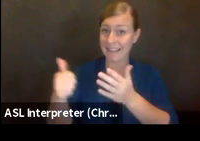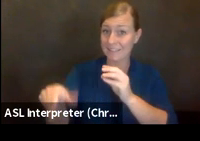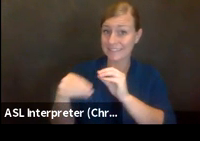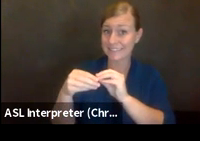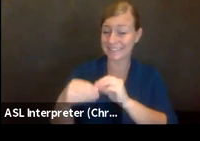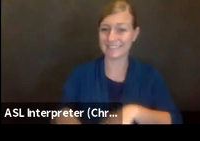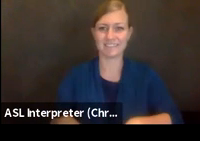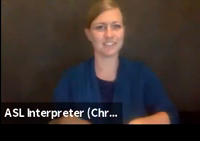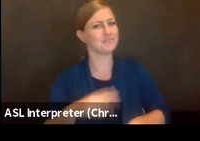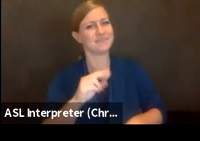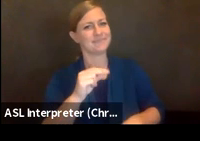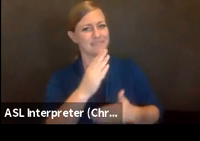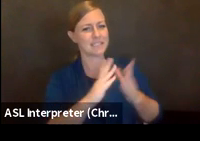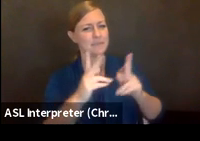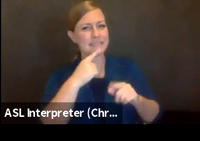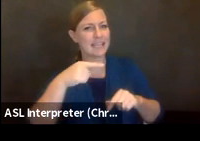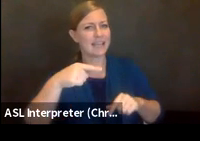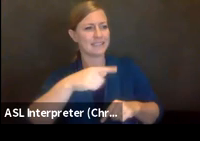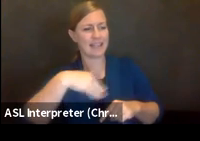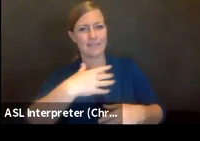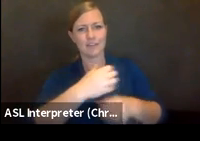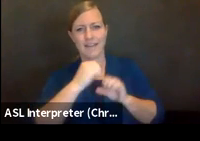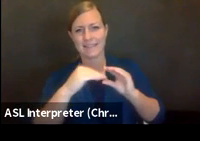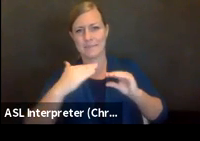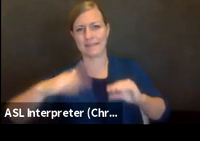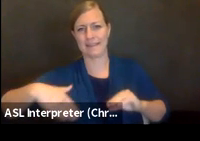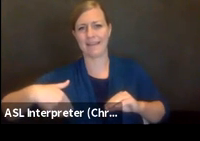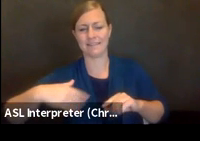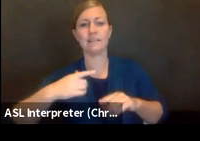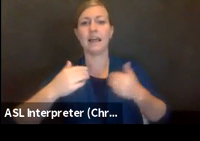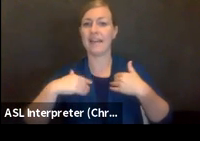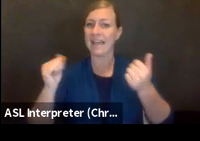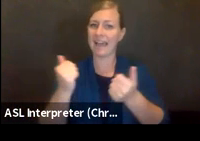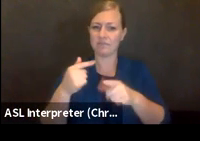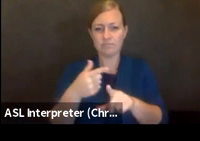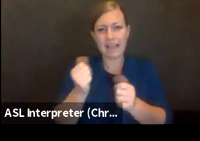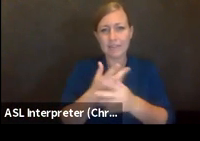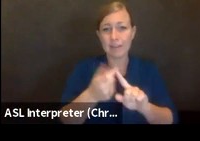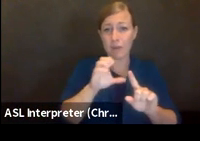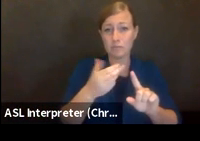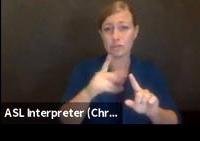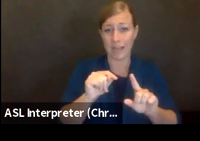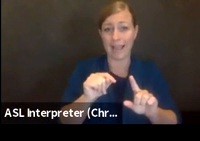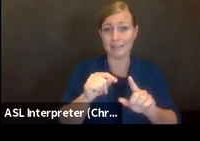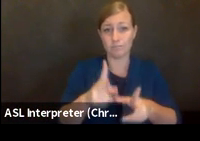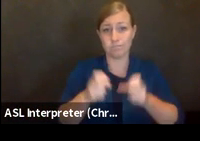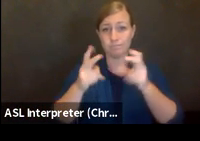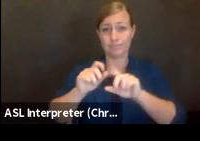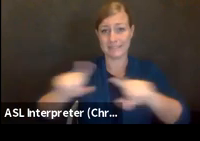Kristina Wambold: Now some people said they didn't skip the email quite yet. It has everything in the chat and it may take a couple minutes for it to process. So just hang tight.